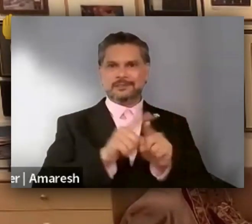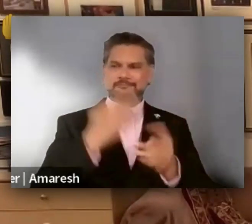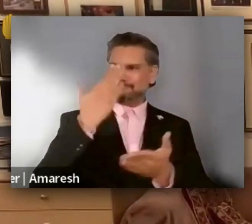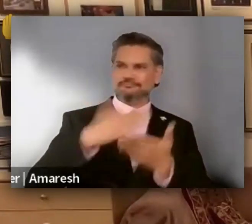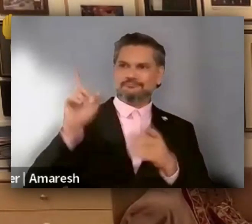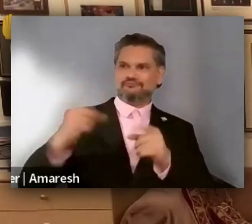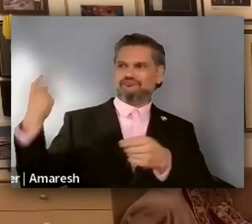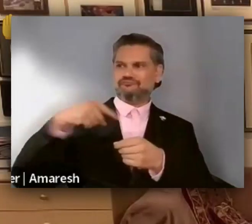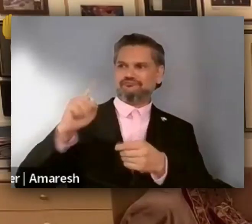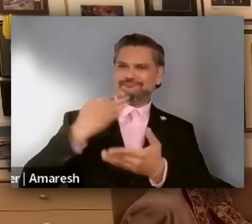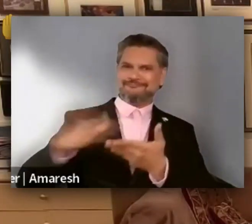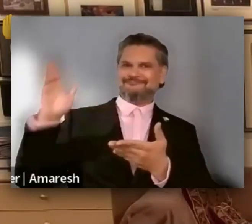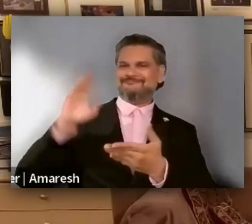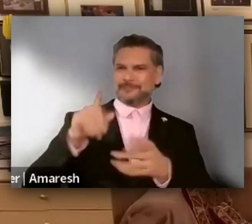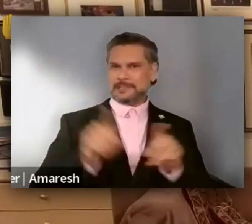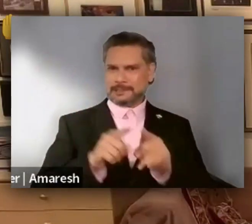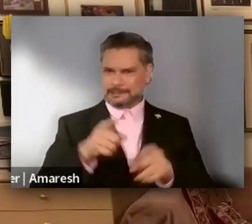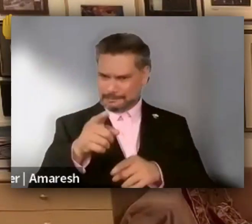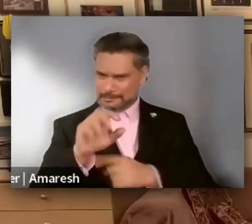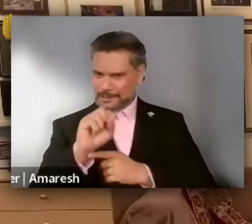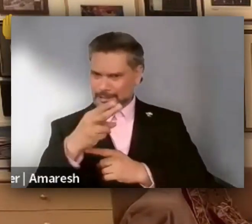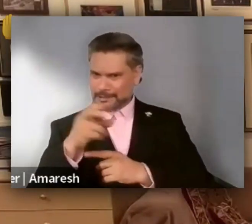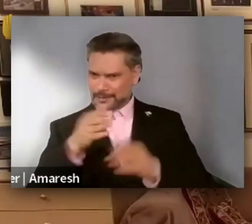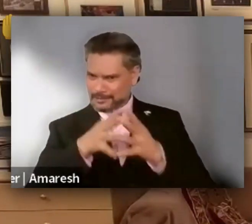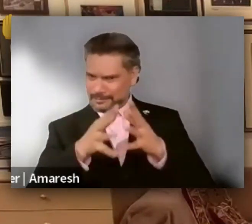in. And that's kind of what I think Shabbir is describing.